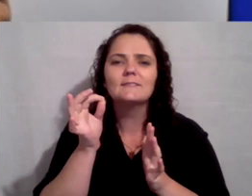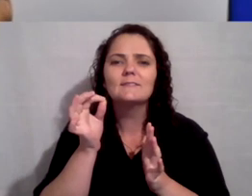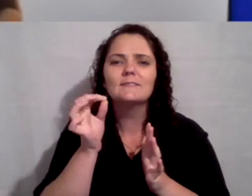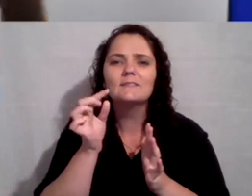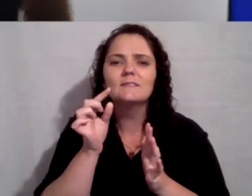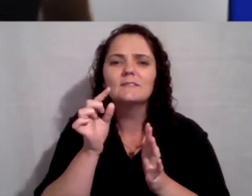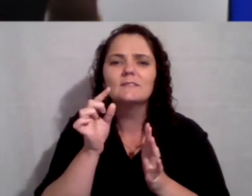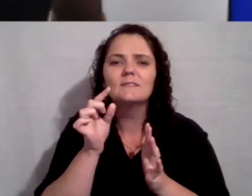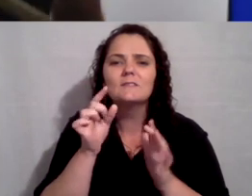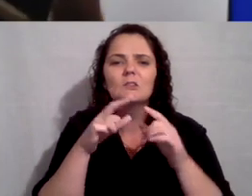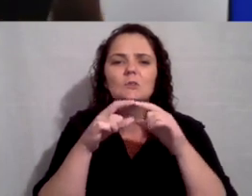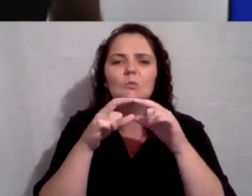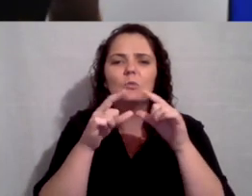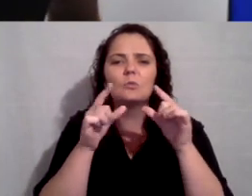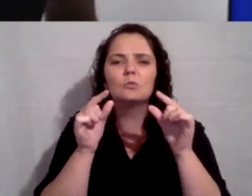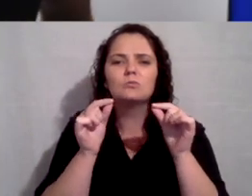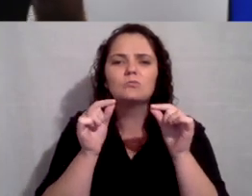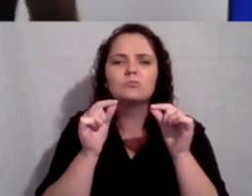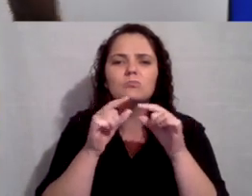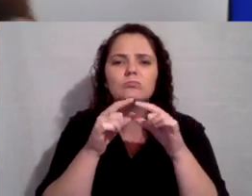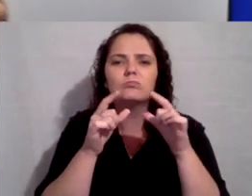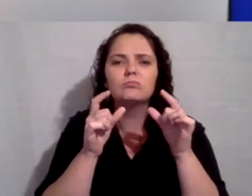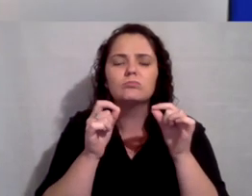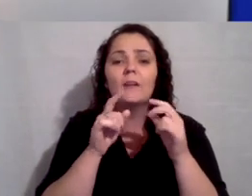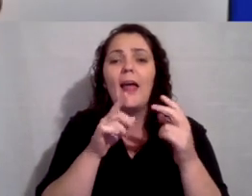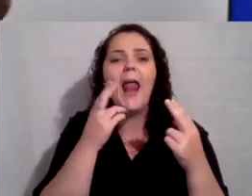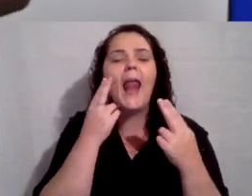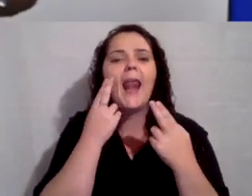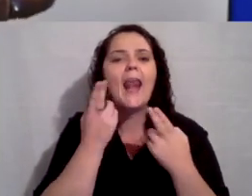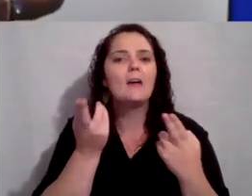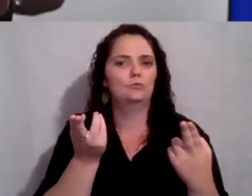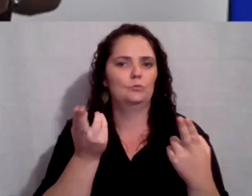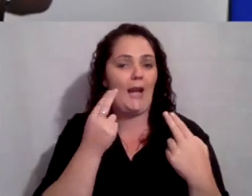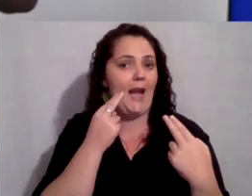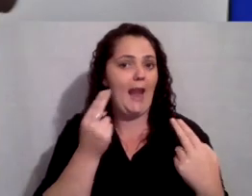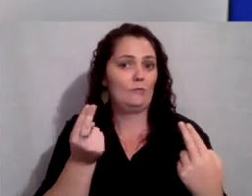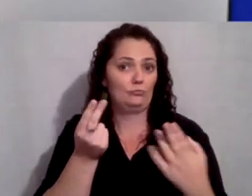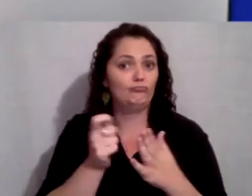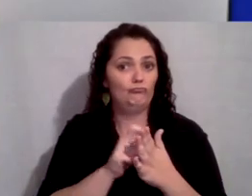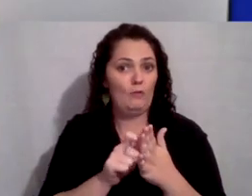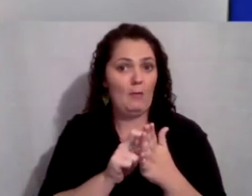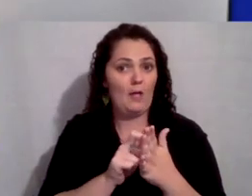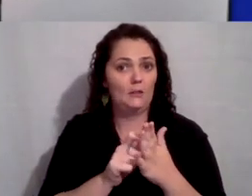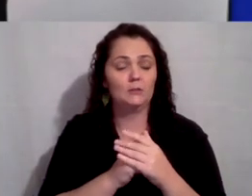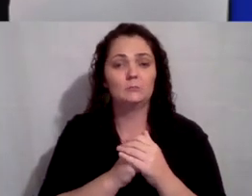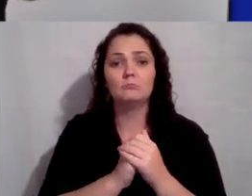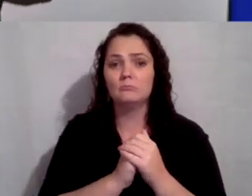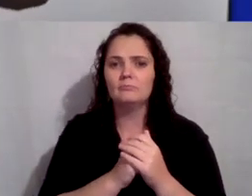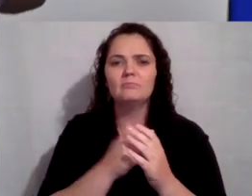which is just kind of a shape, an ovoid shape like that, this is a natural rubber eraser and if you ever if you had one of those pink